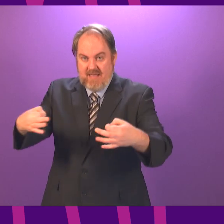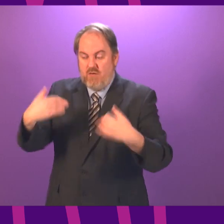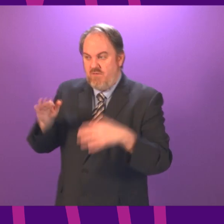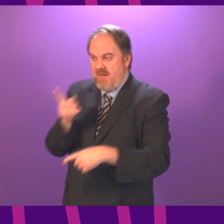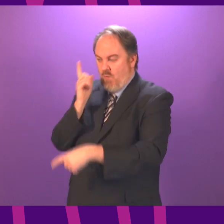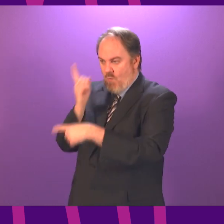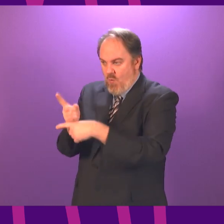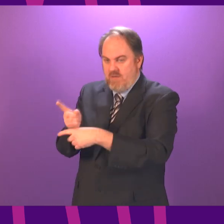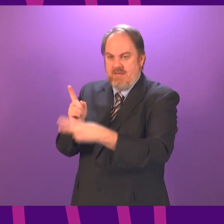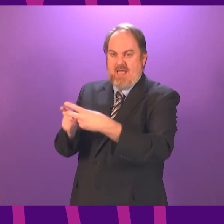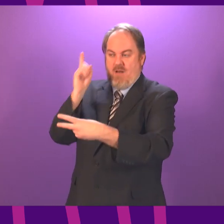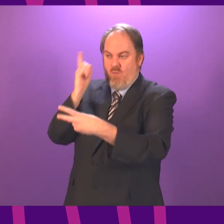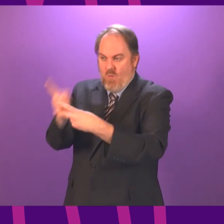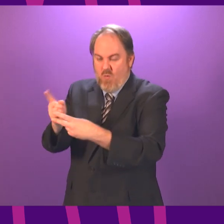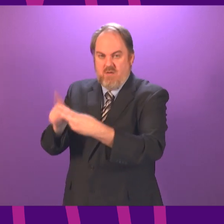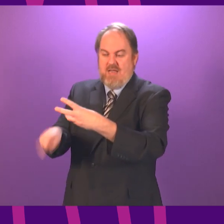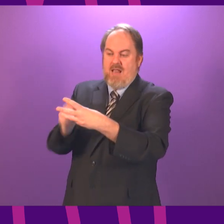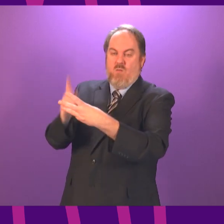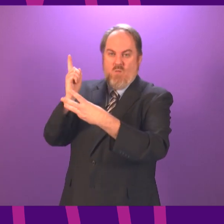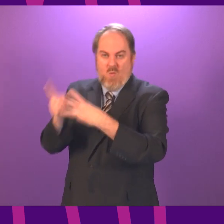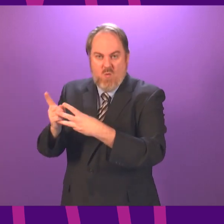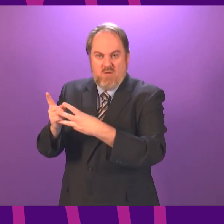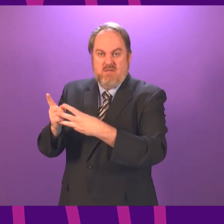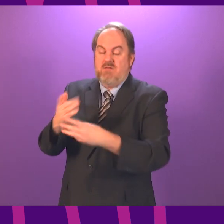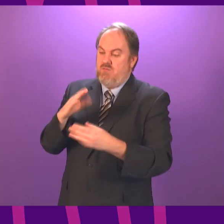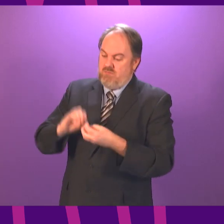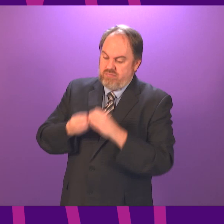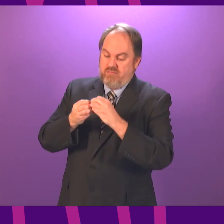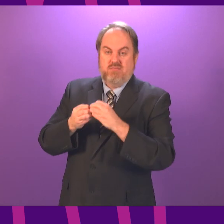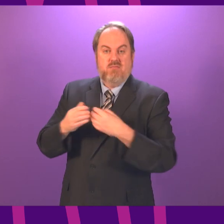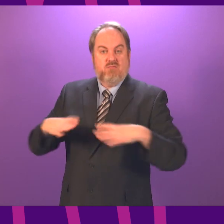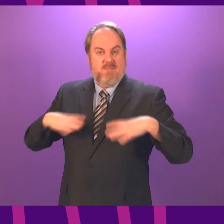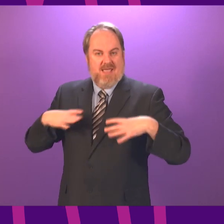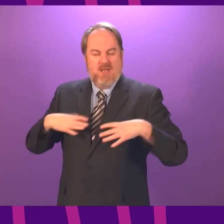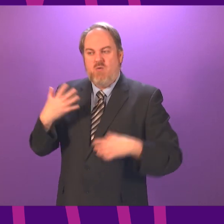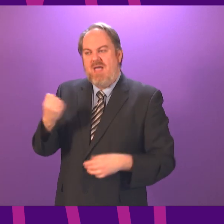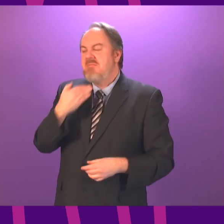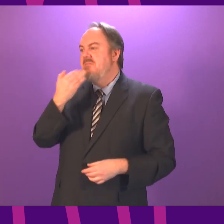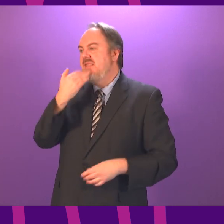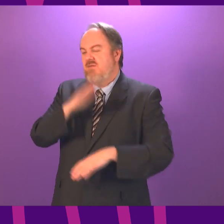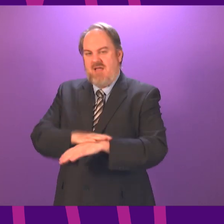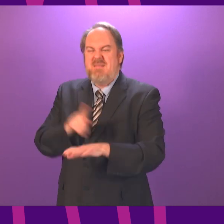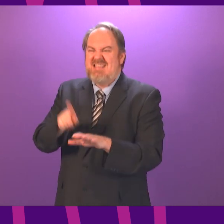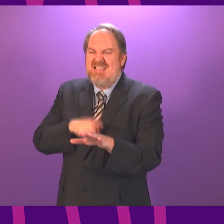and again. There were years during which she could have acted. What stopped her?